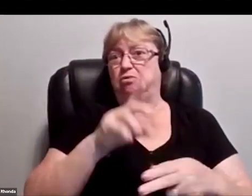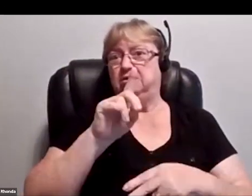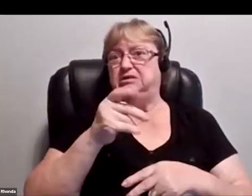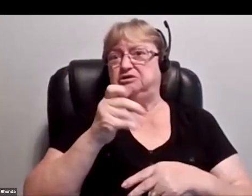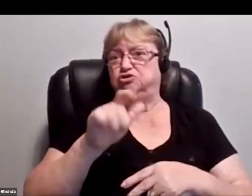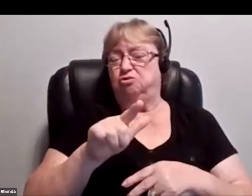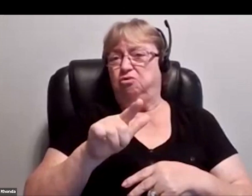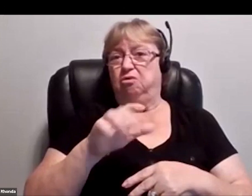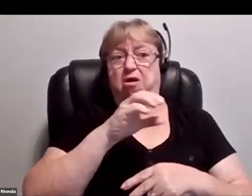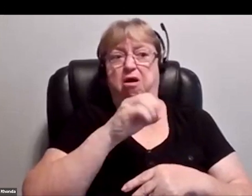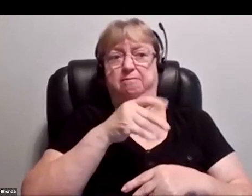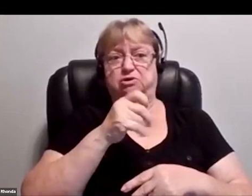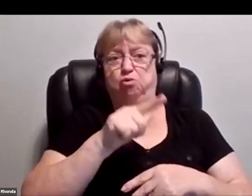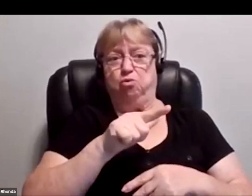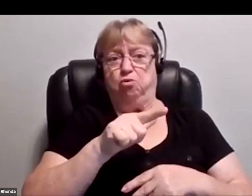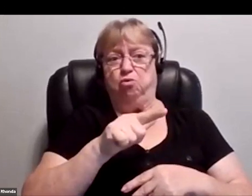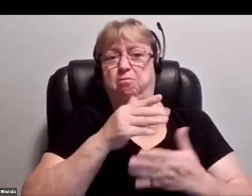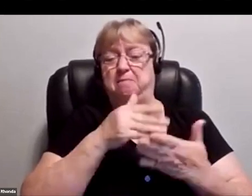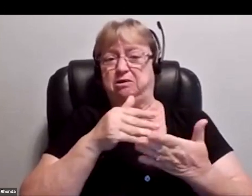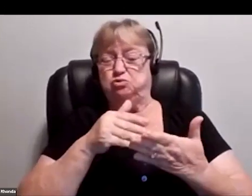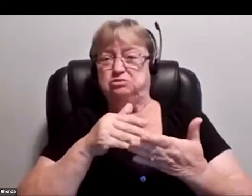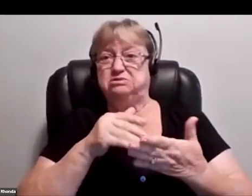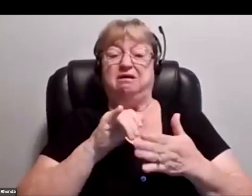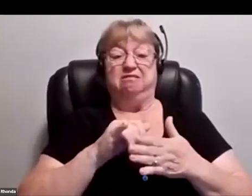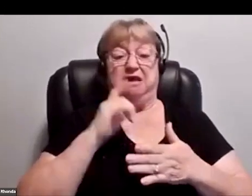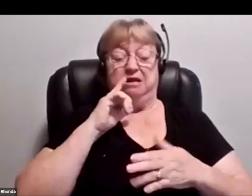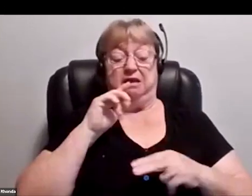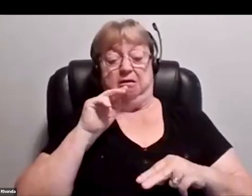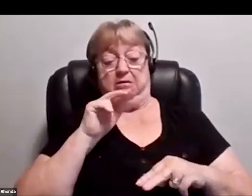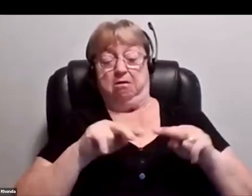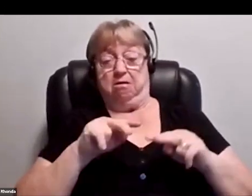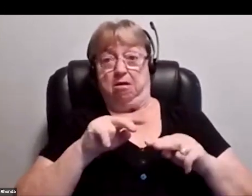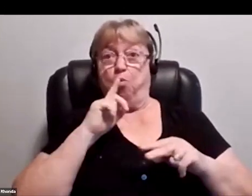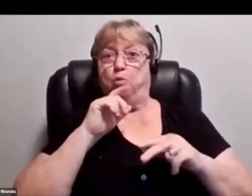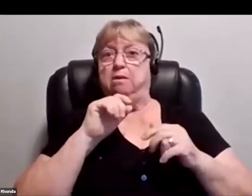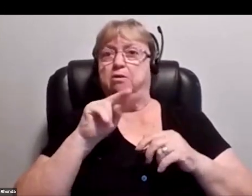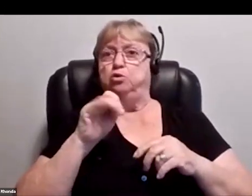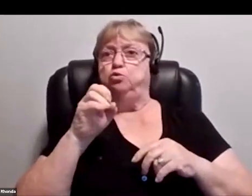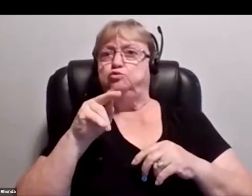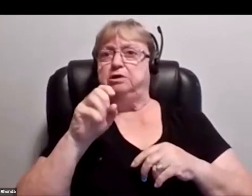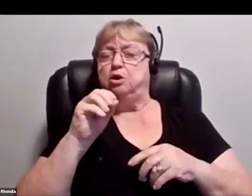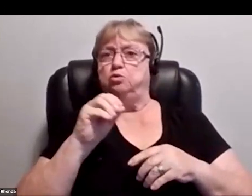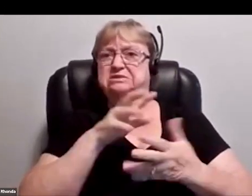They're photosensors that look for shrink of radiation which is produced when neutrinos interact with the ice.